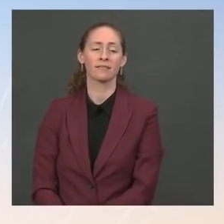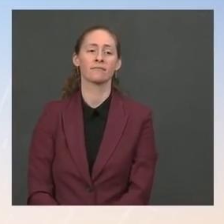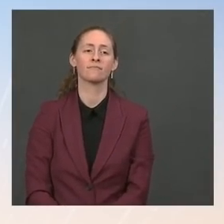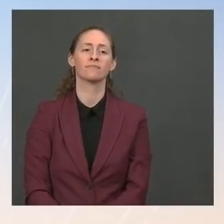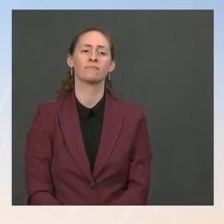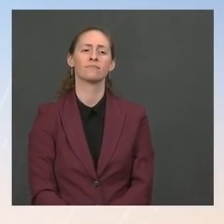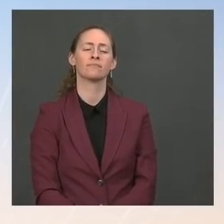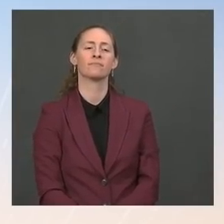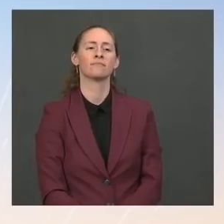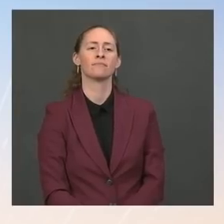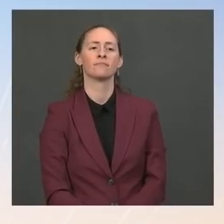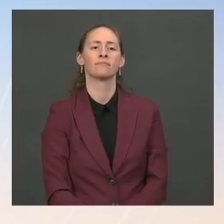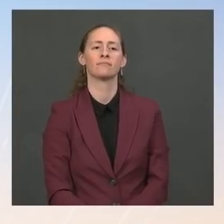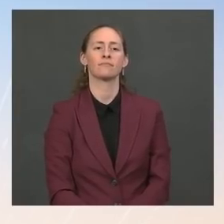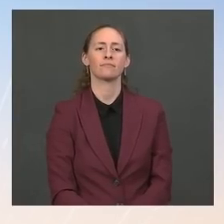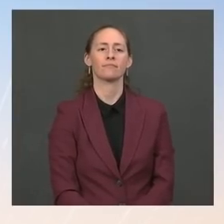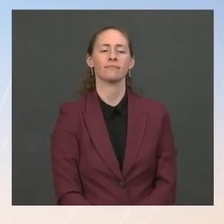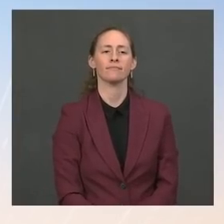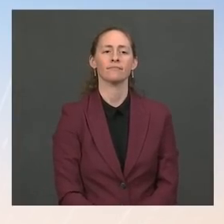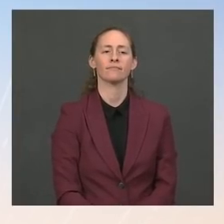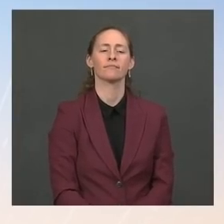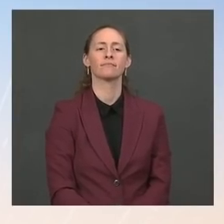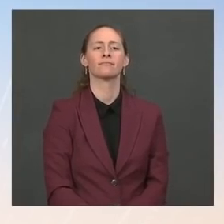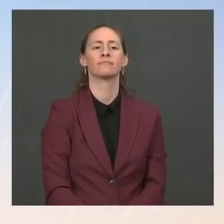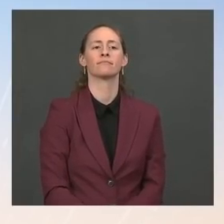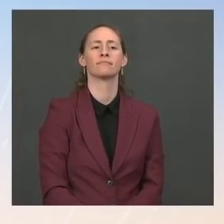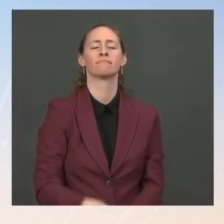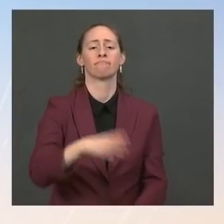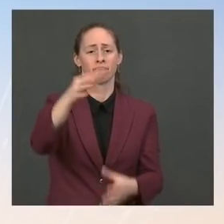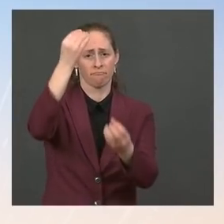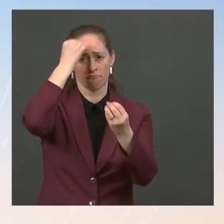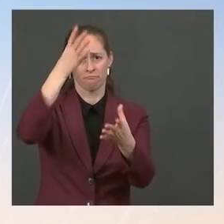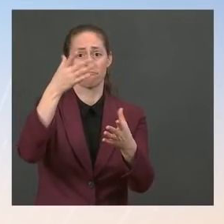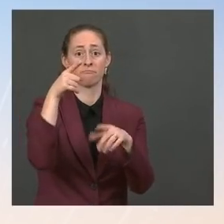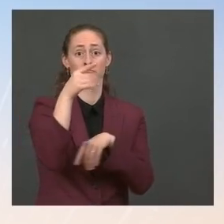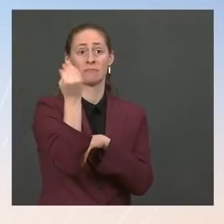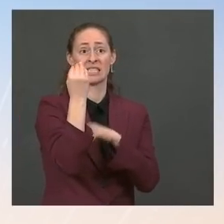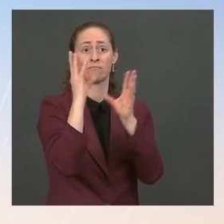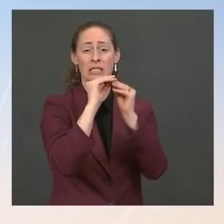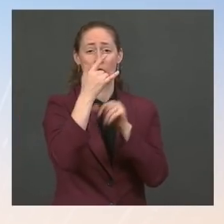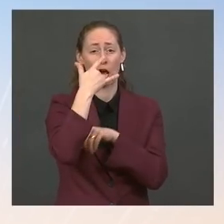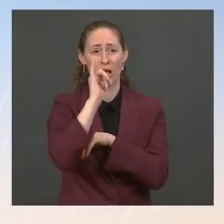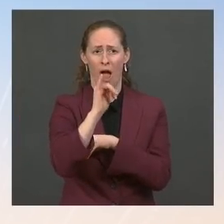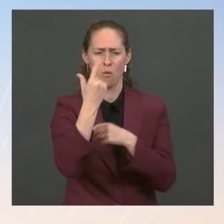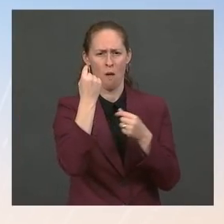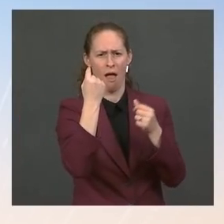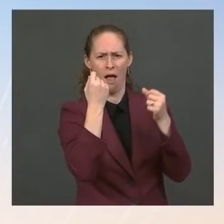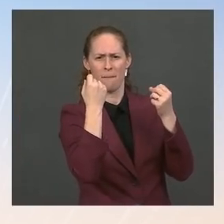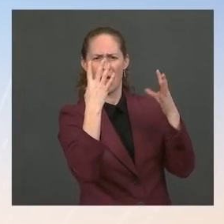and the President is certainly not going to hold back on areas where he has concern. Again, I would point you to the fact that we'll do this preview call on Sunday,